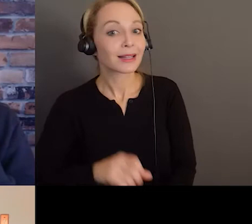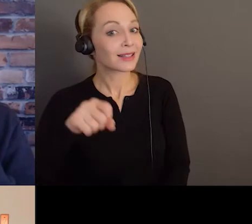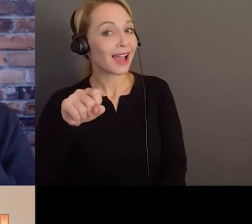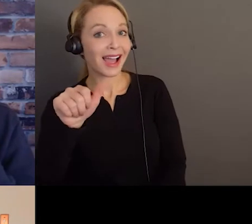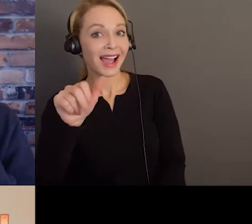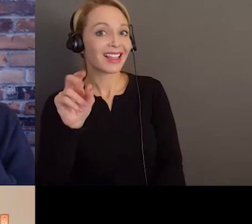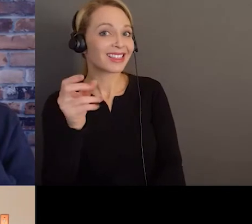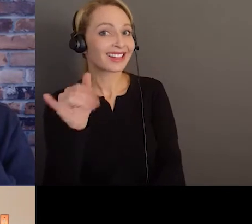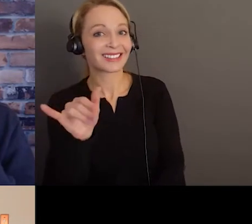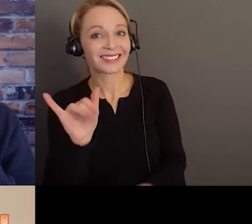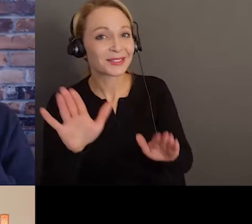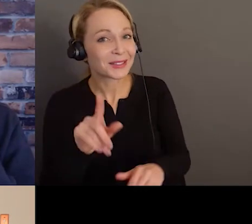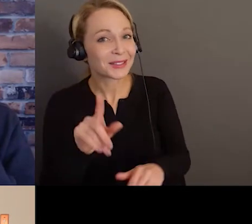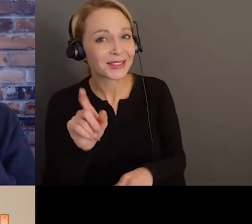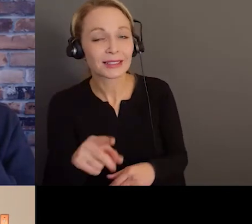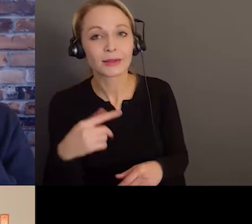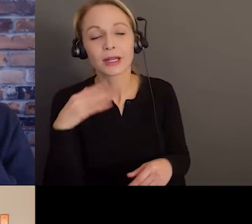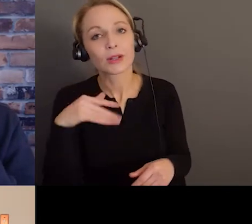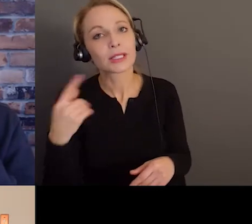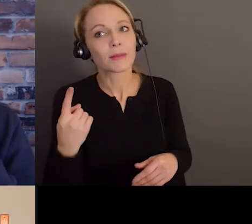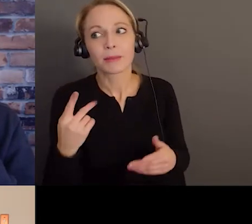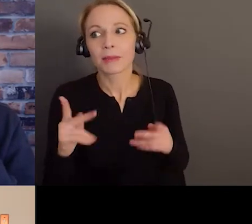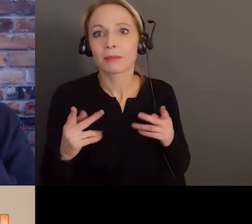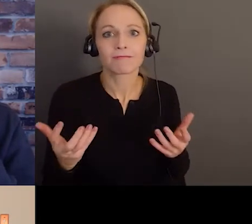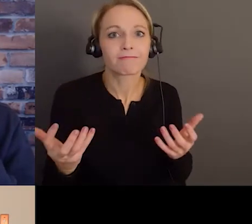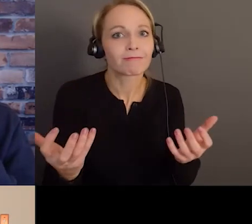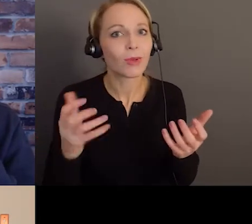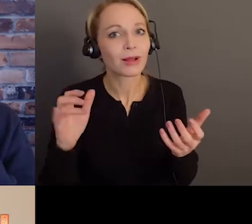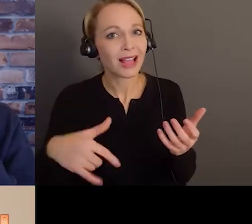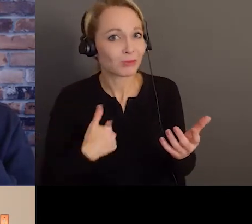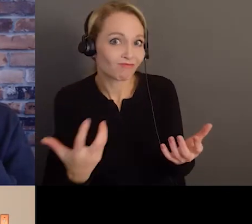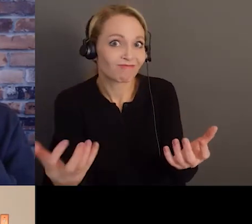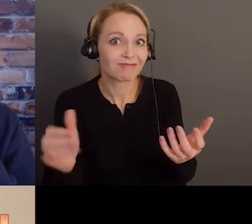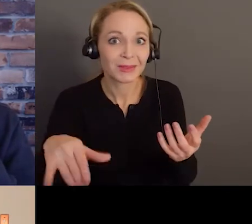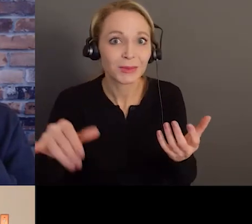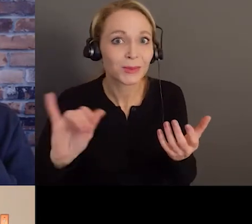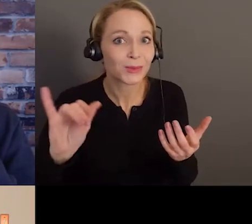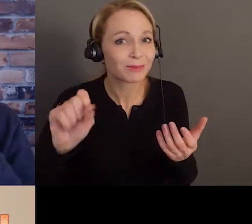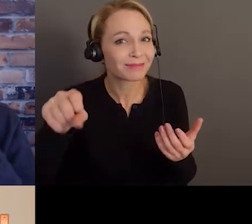WE KNOW THIS IS SOMETHING THAT EVERYONE IS HUNGRY FOR, WE'RE HUNGRY FOR IT TOO.